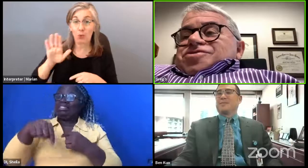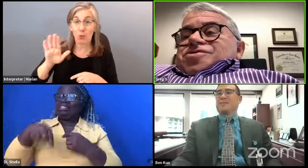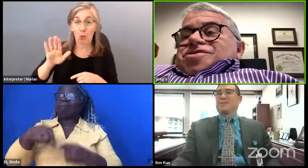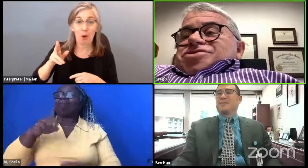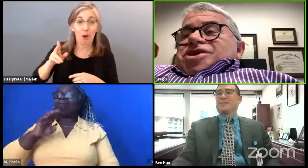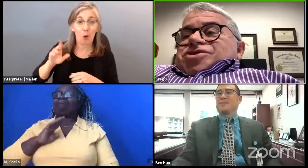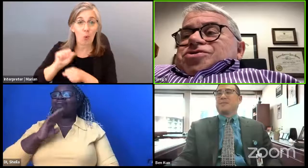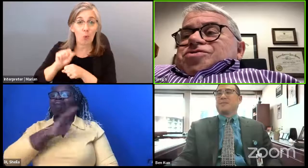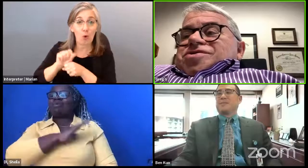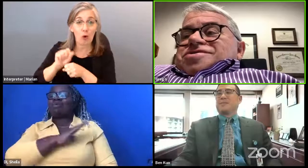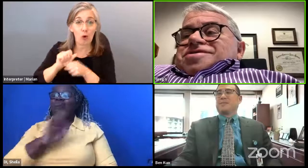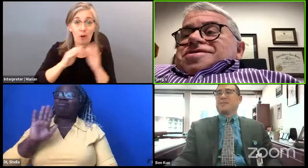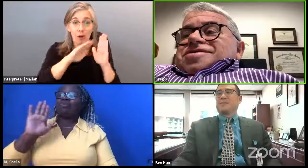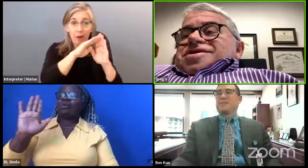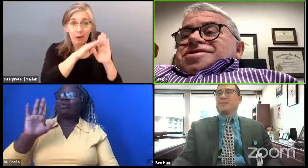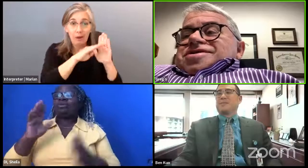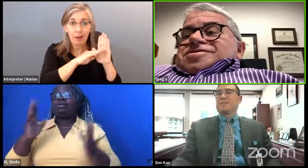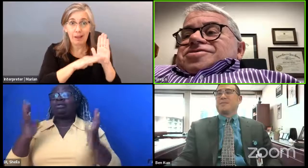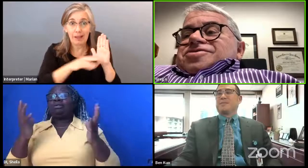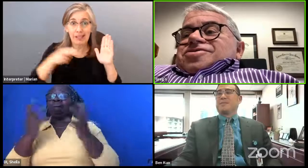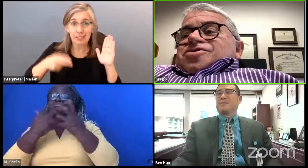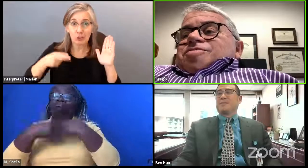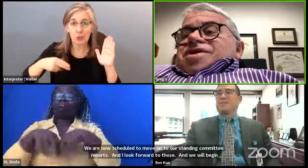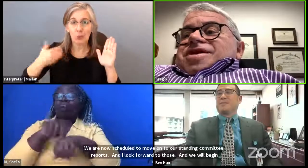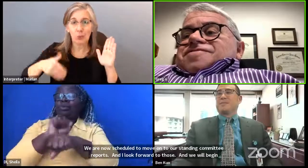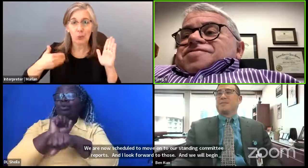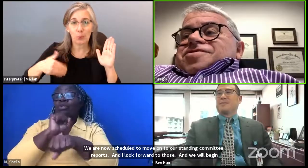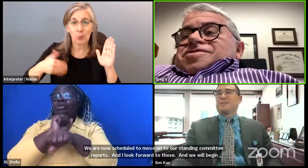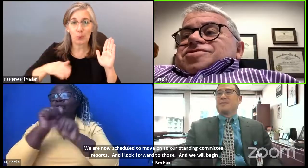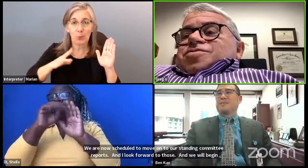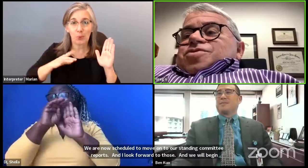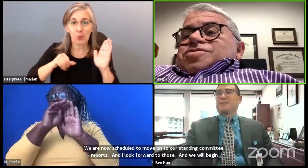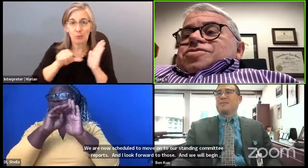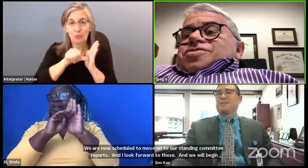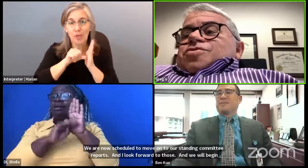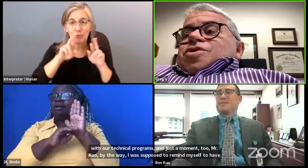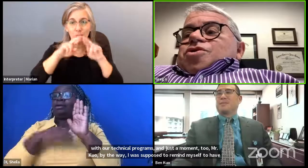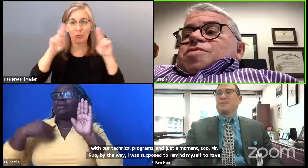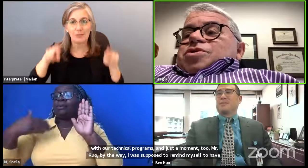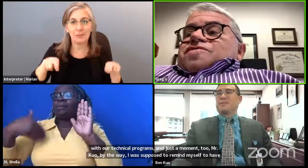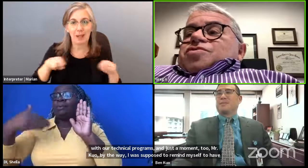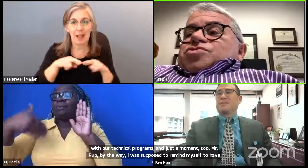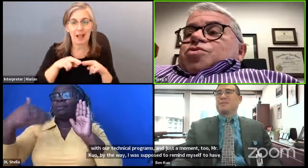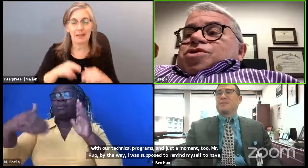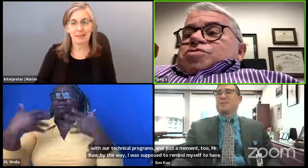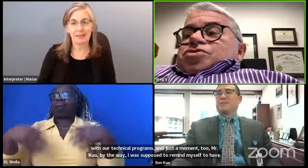So thank you and again, on behalf of the Board, welcome and we look forward to working with